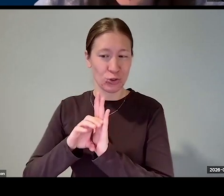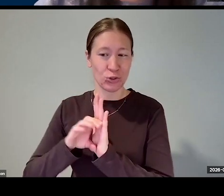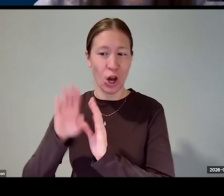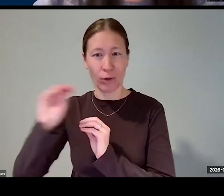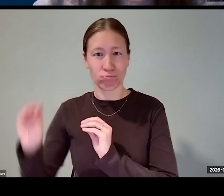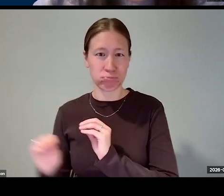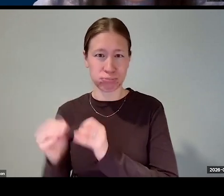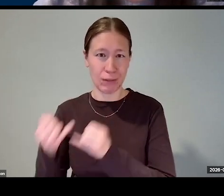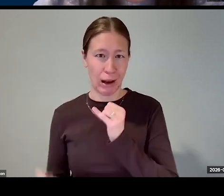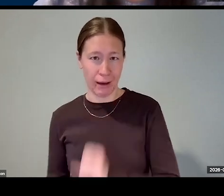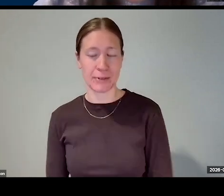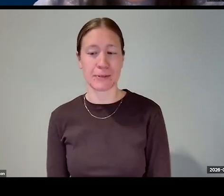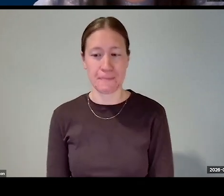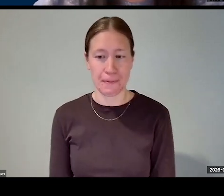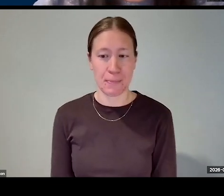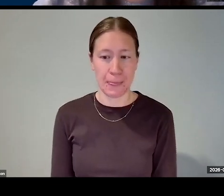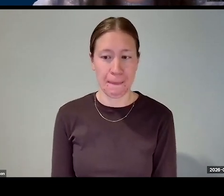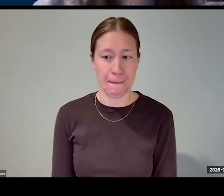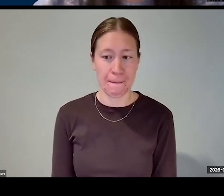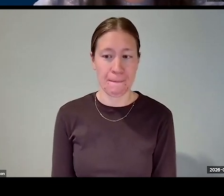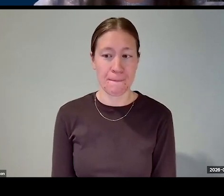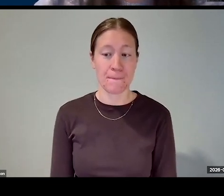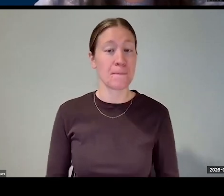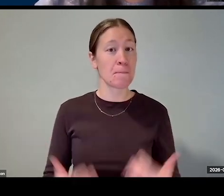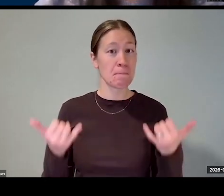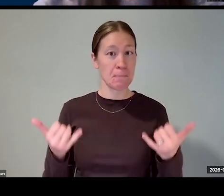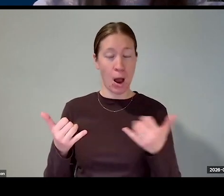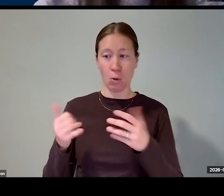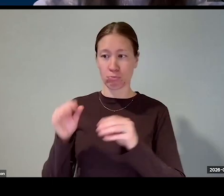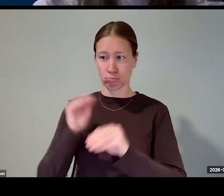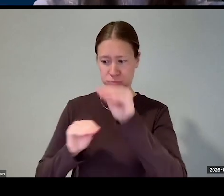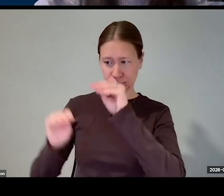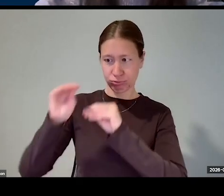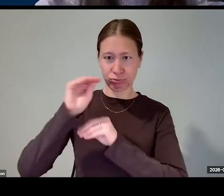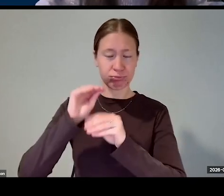Okay, and once I am happy with my reading order, I can double check